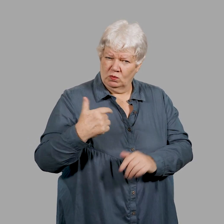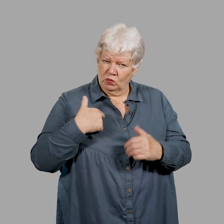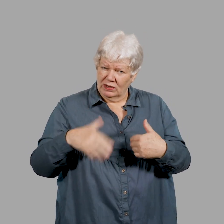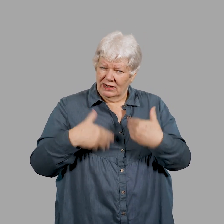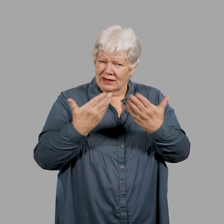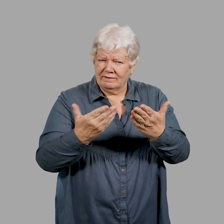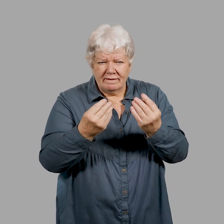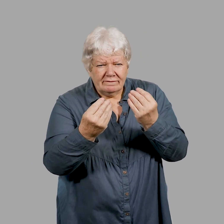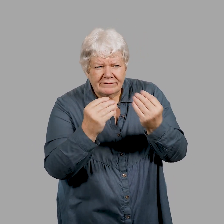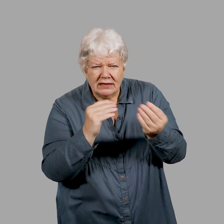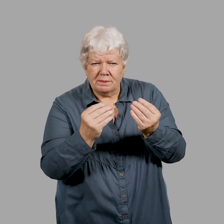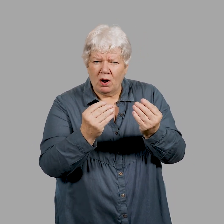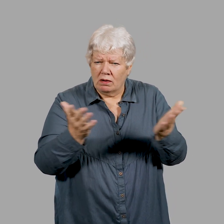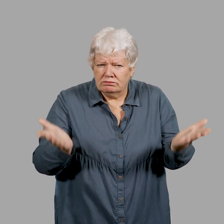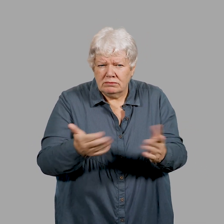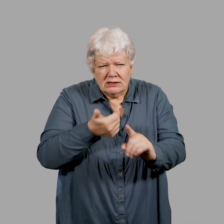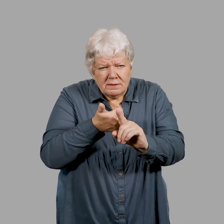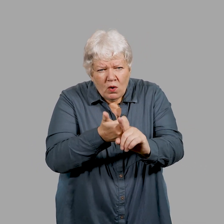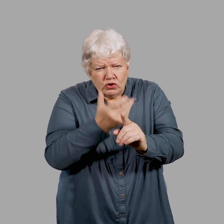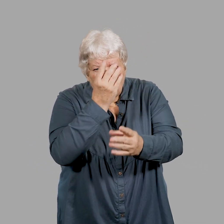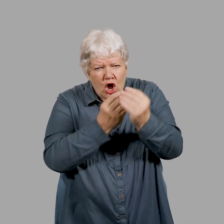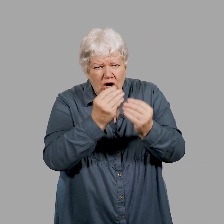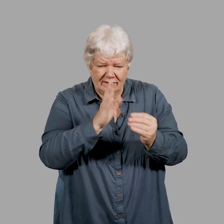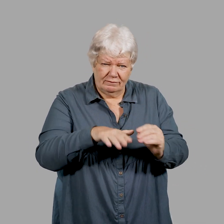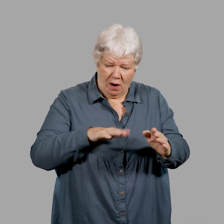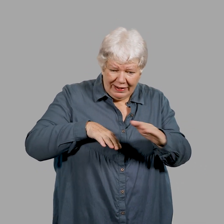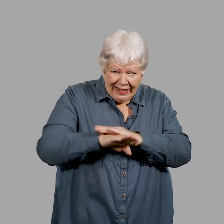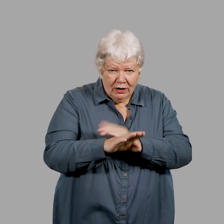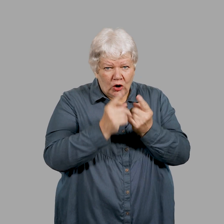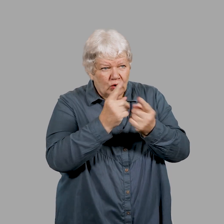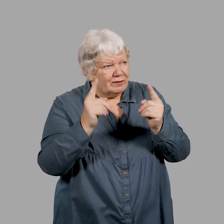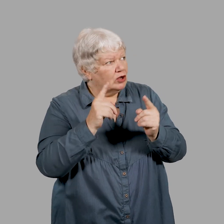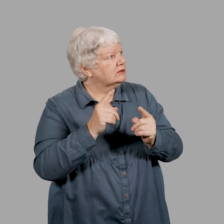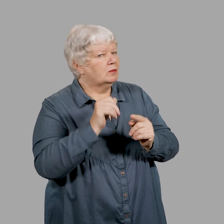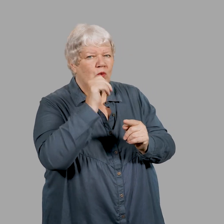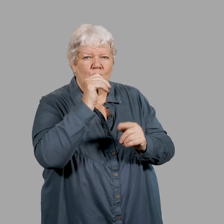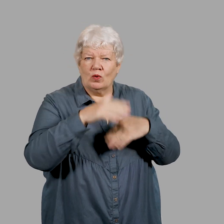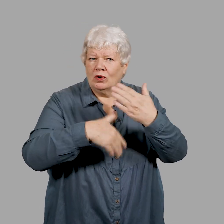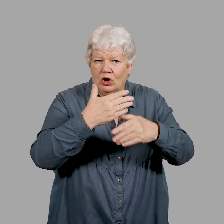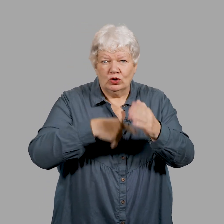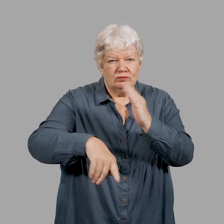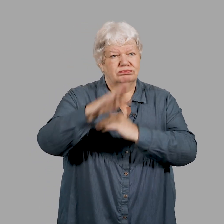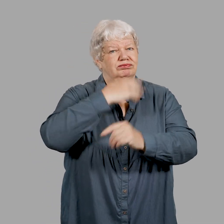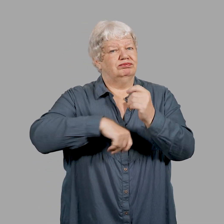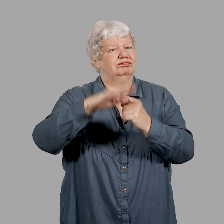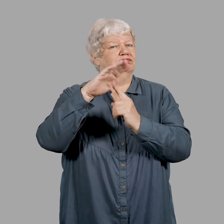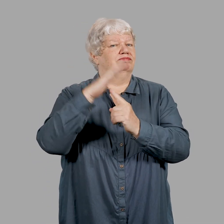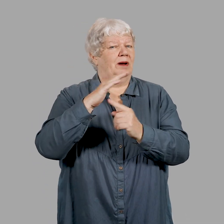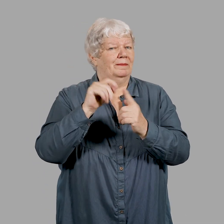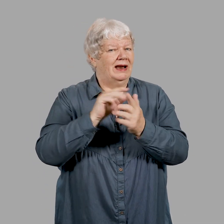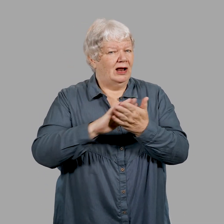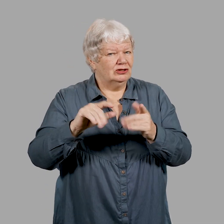We offer flexible and supported learning from access level to PhD,